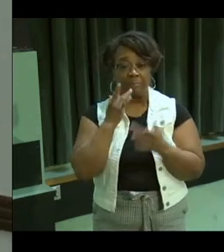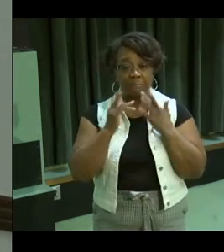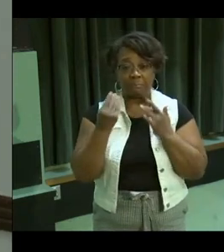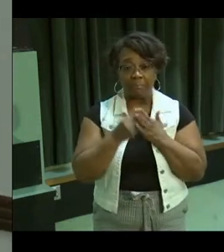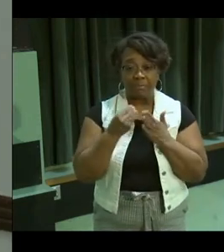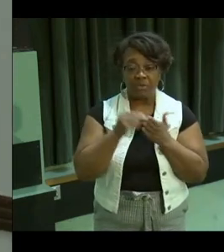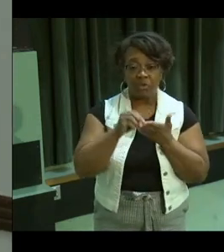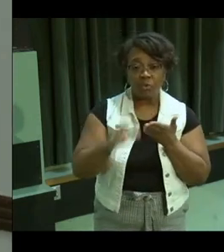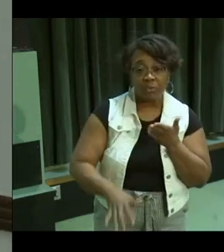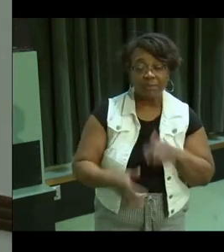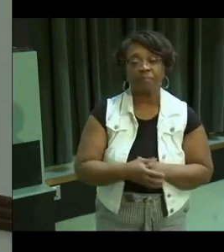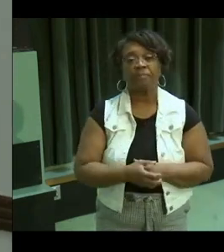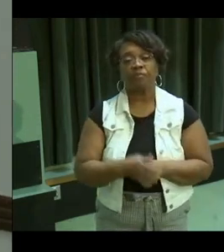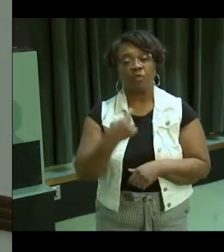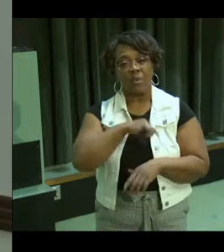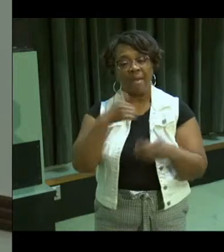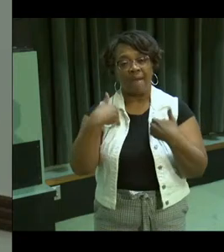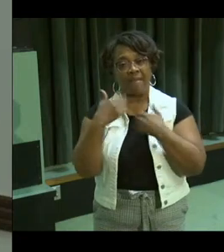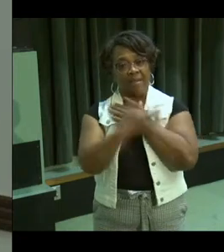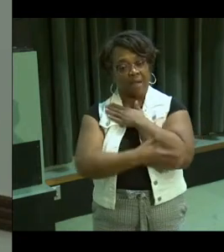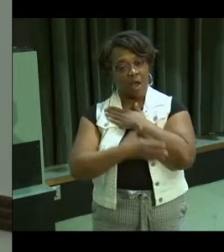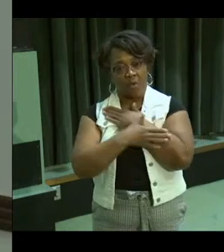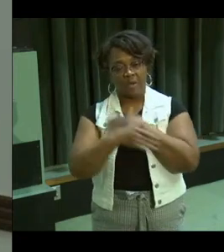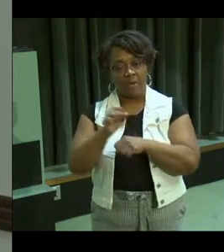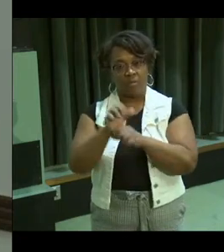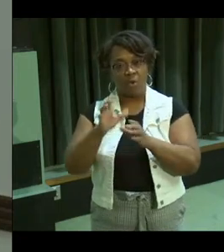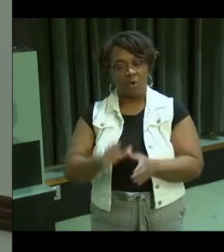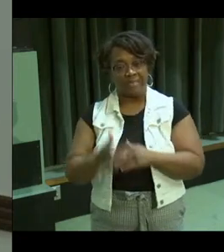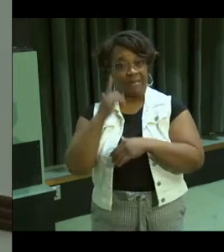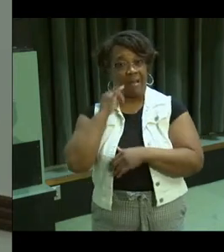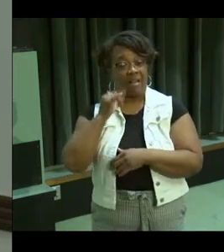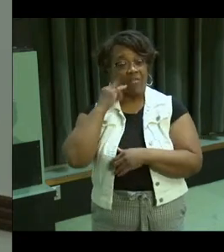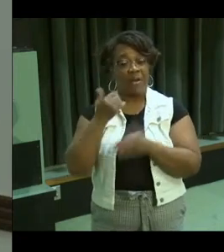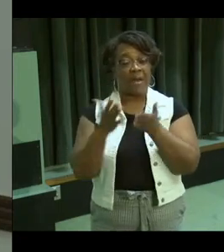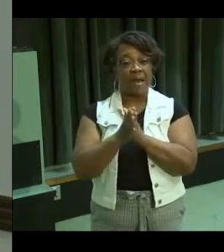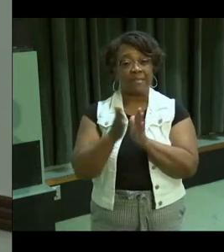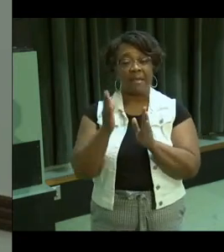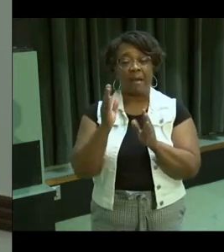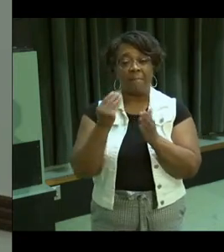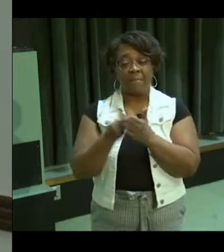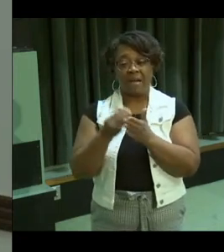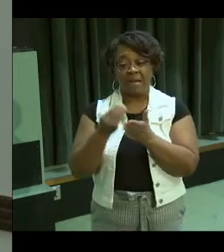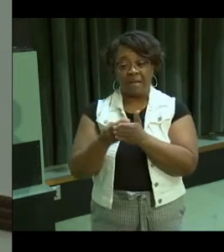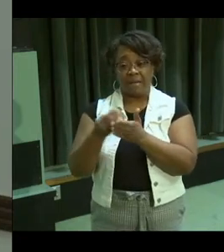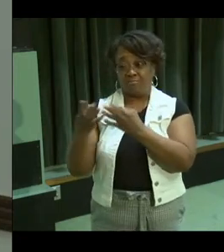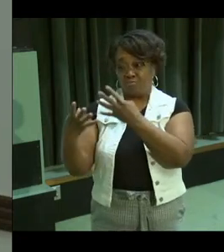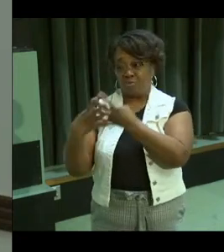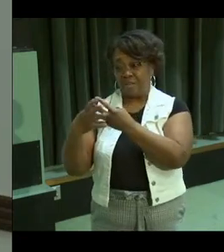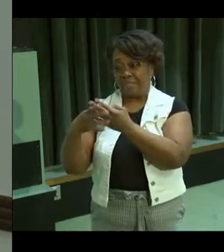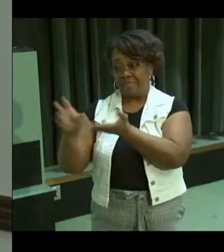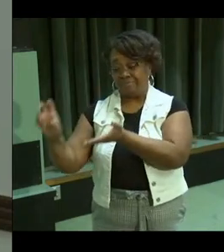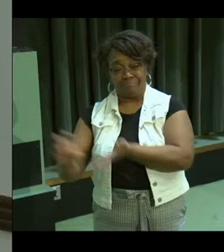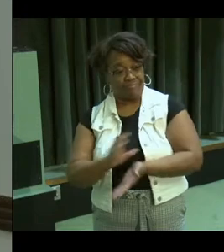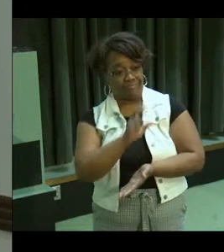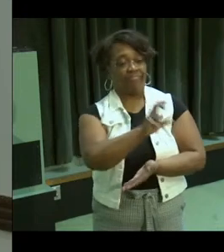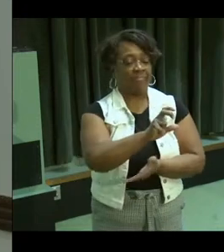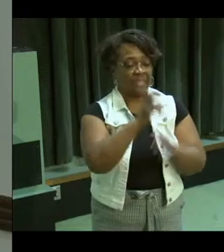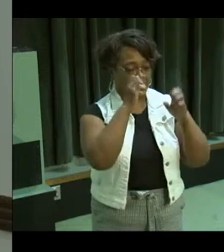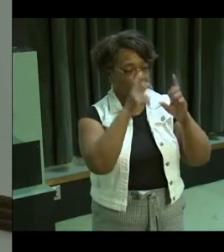have, county employees out in California asking that funds be